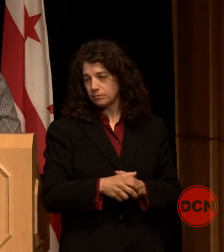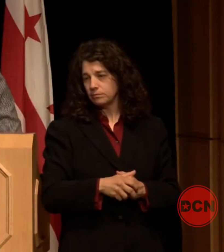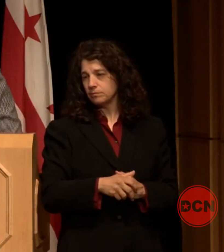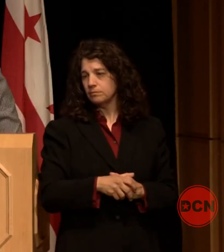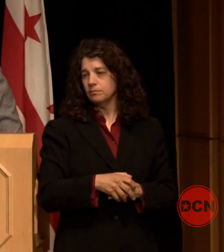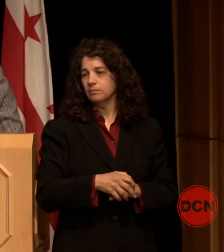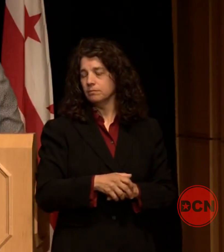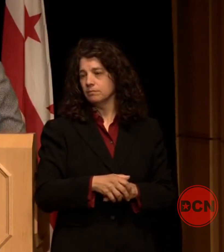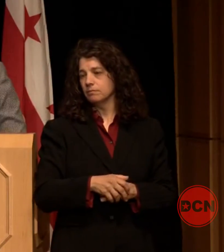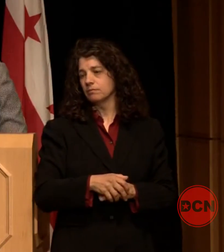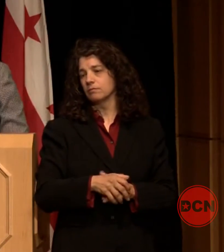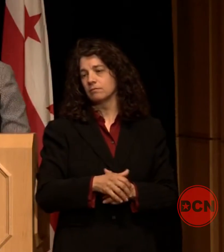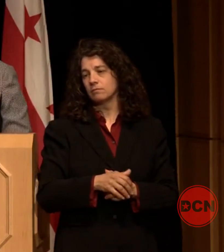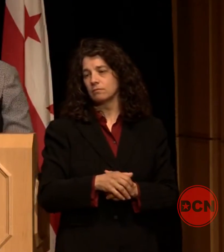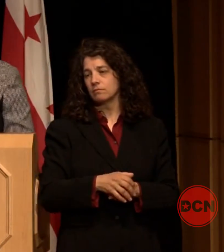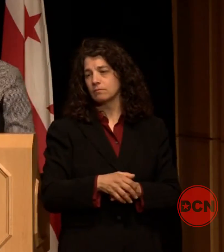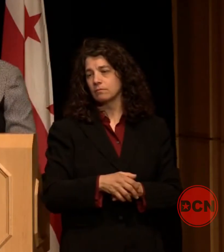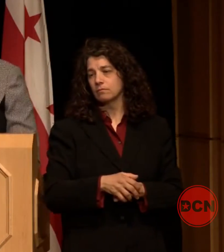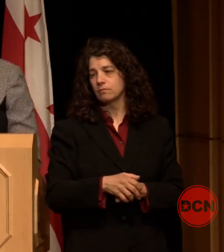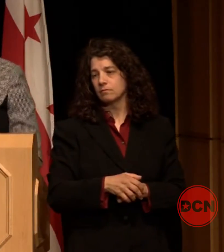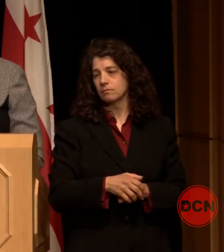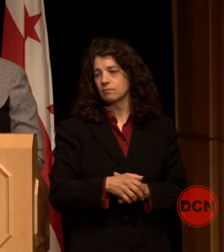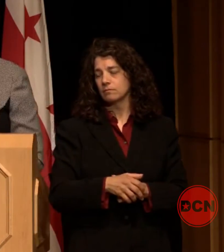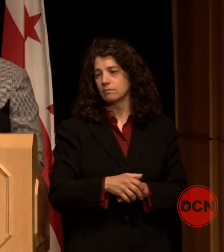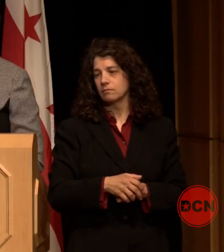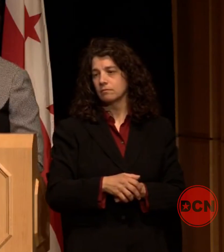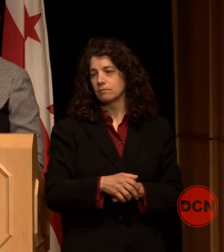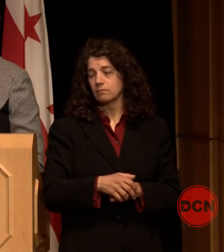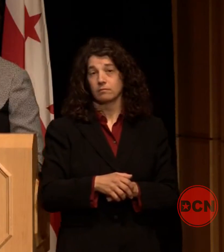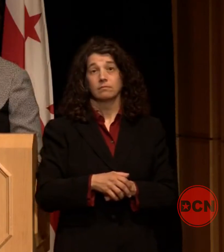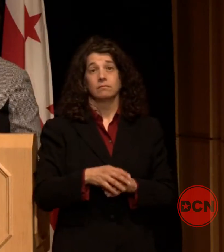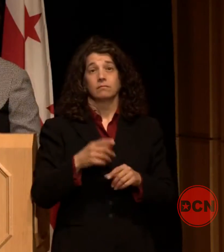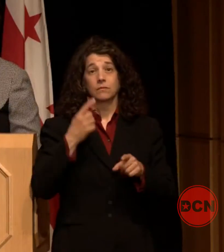THE PROJECTS THAT WE PROMISED. AND SO I HOPE THAT YOU WILL TAKE